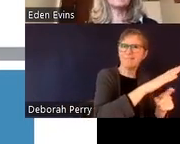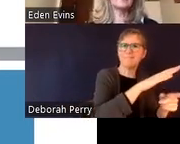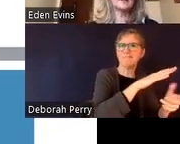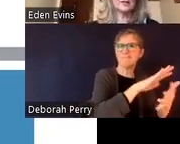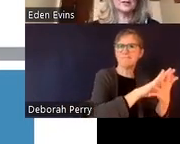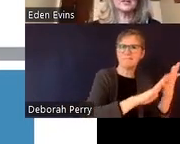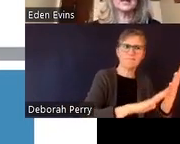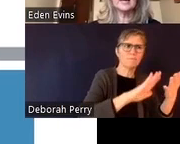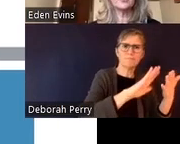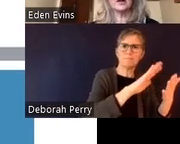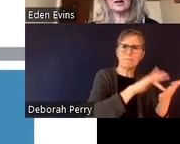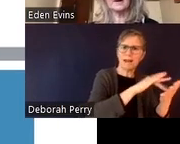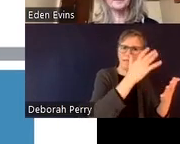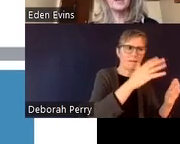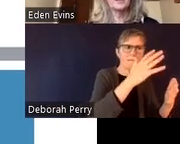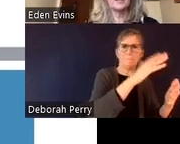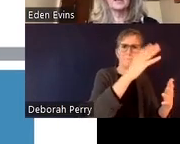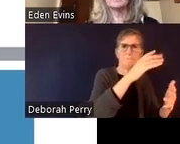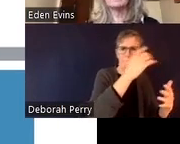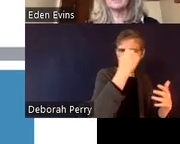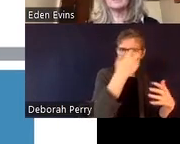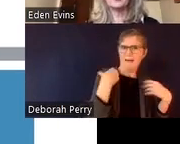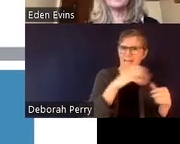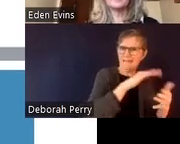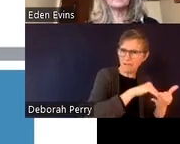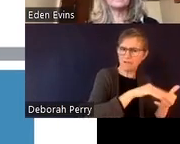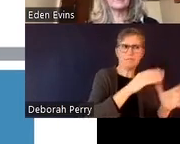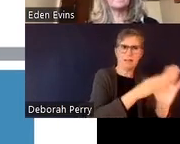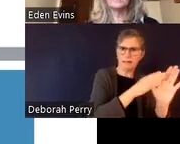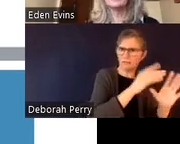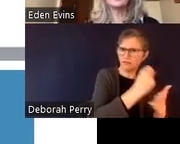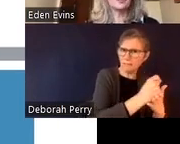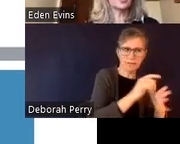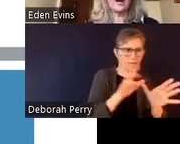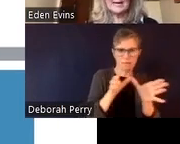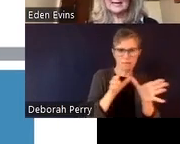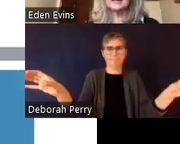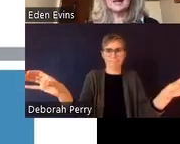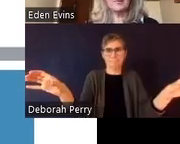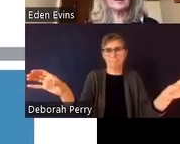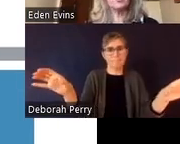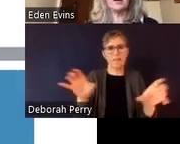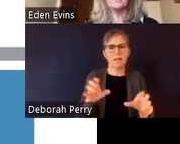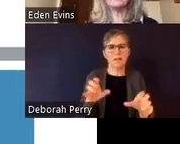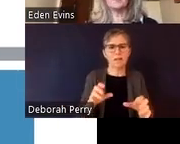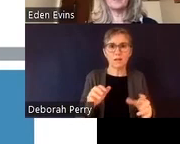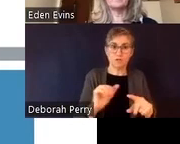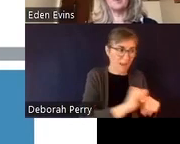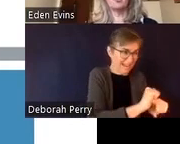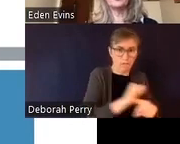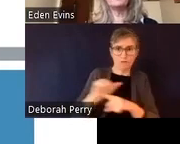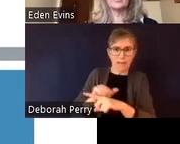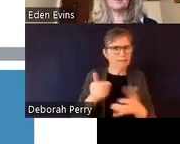mental health centers, and psychiatric treatment training is separate as well, all too separate,